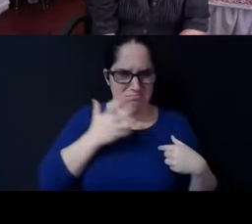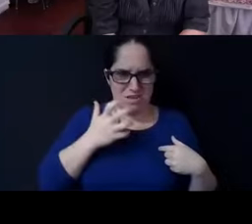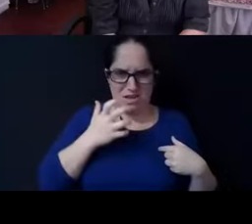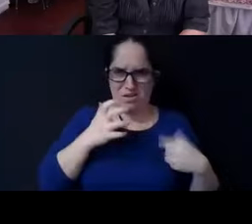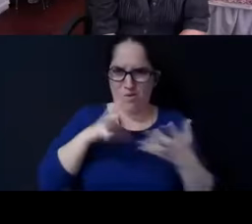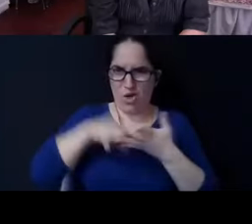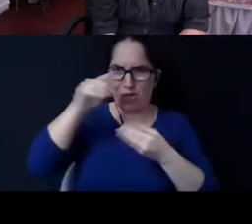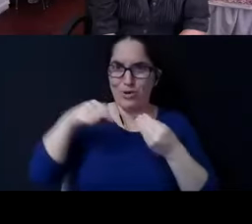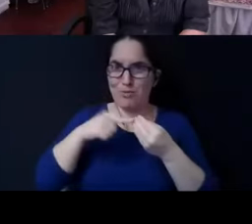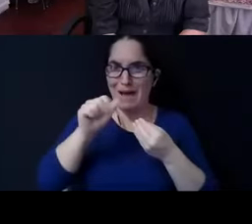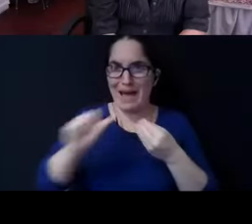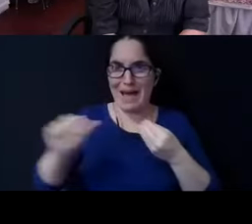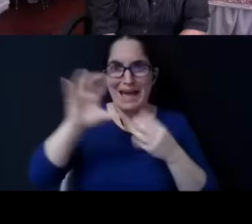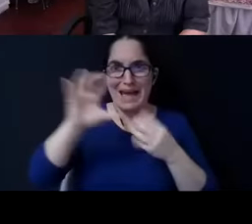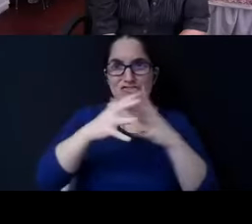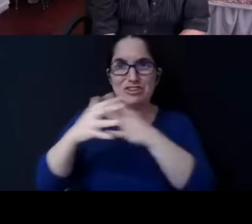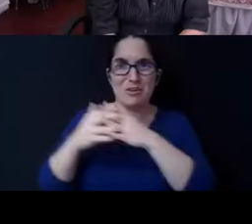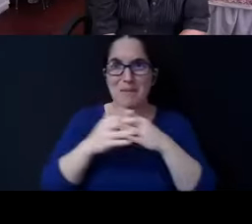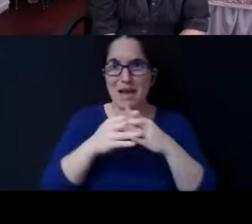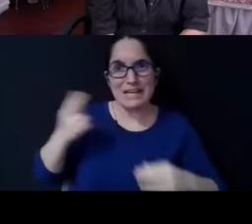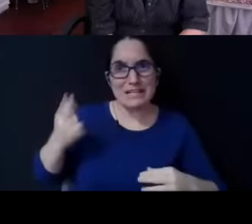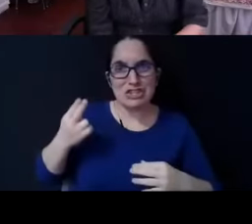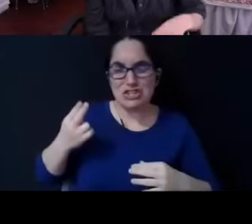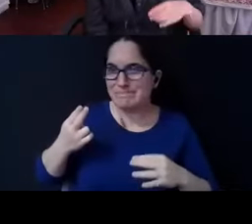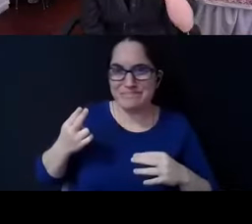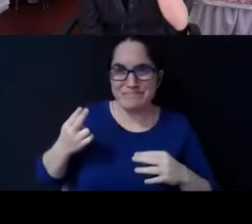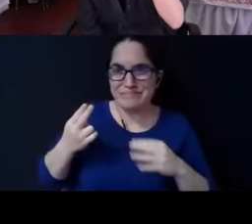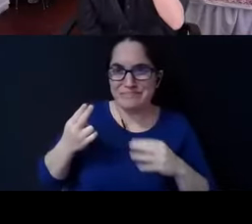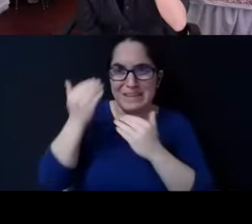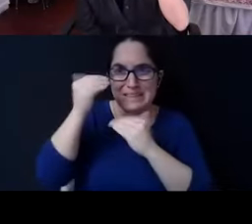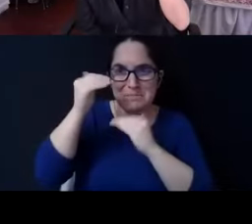before we really start class, you know, we always go around and you know ask you know how's everyone